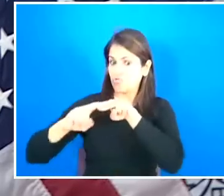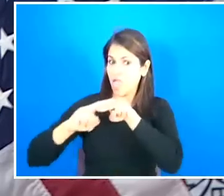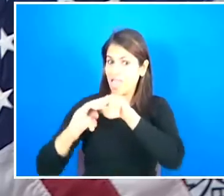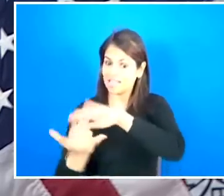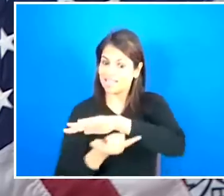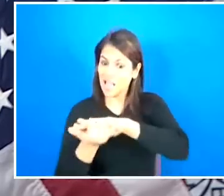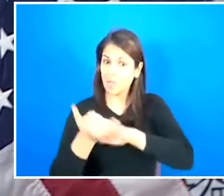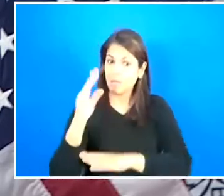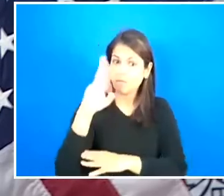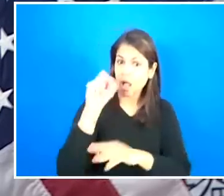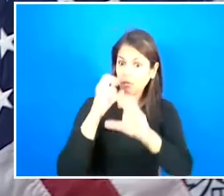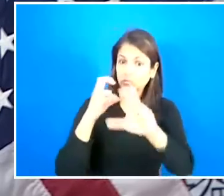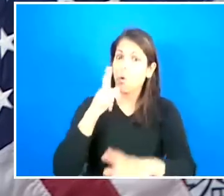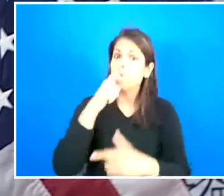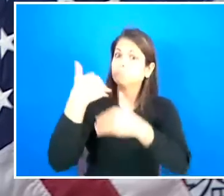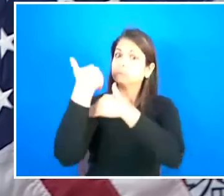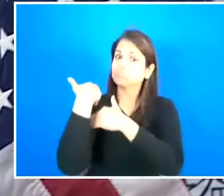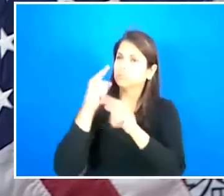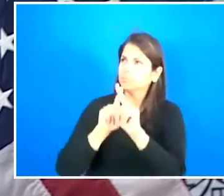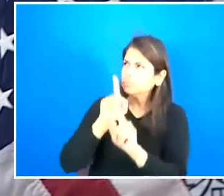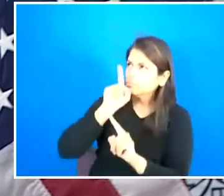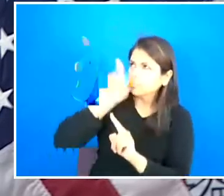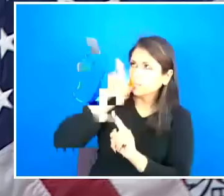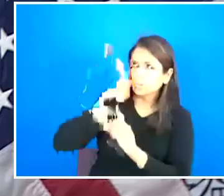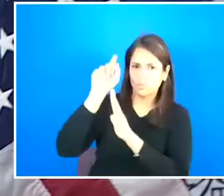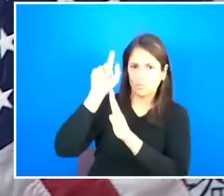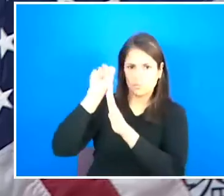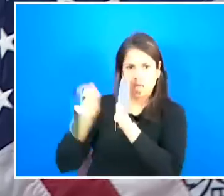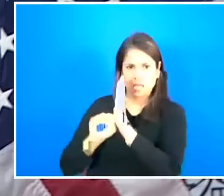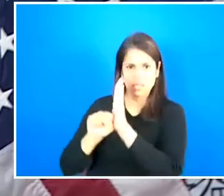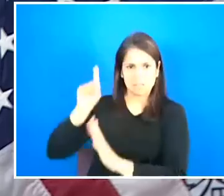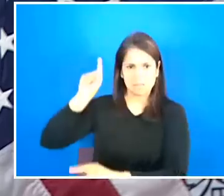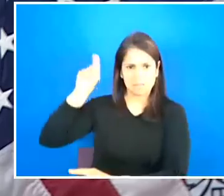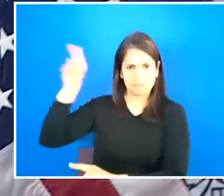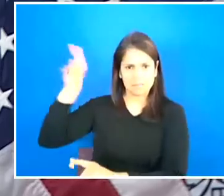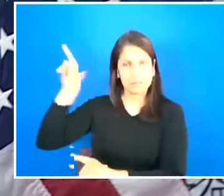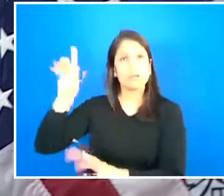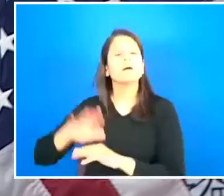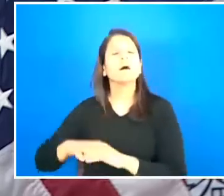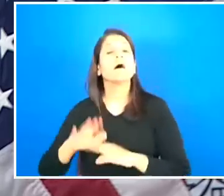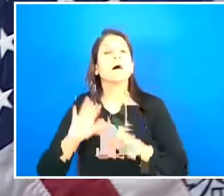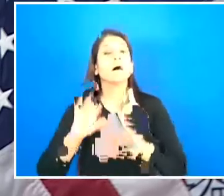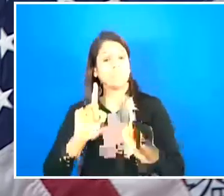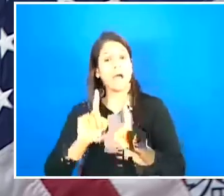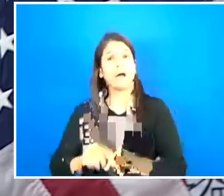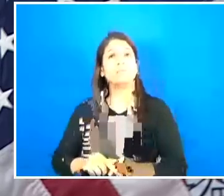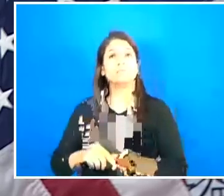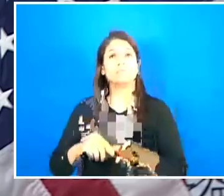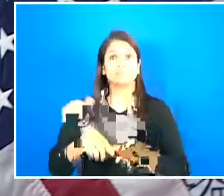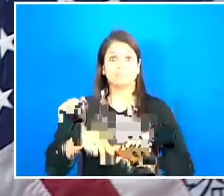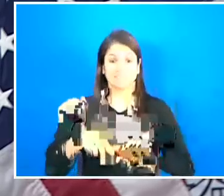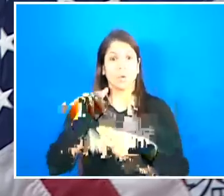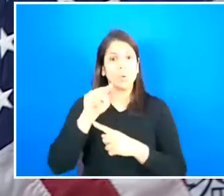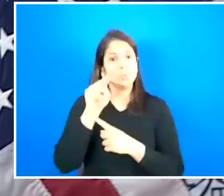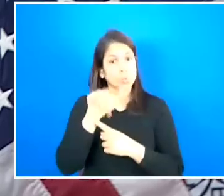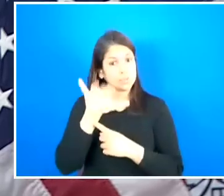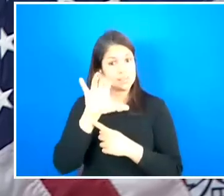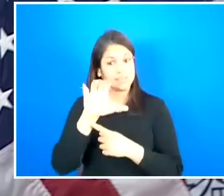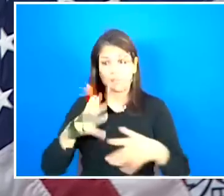EFFORT. THE MTA POLICE, THERE'S LOTS OF PIECES OF THE EQUATION THAT IS RUN BY THE STATE.